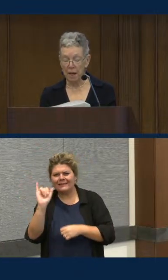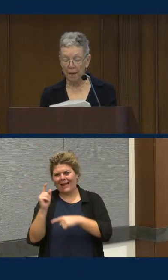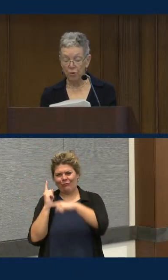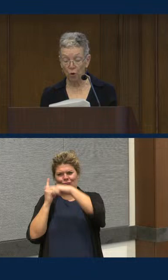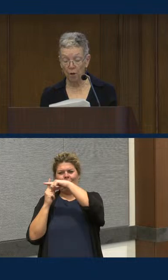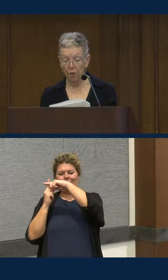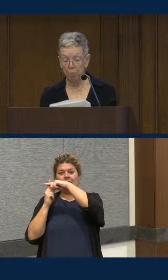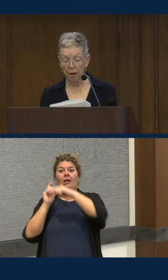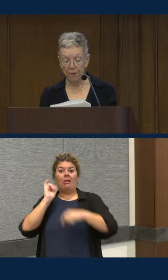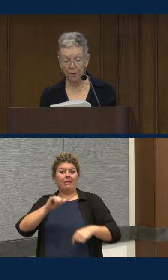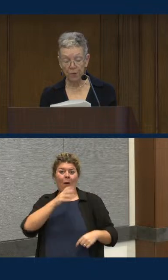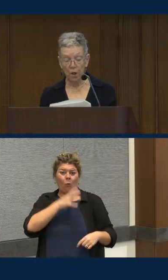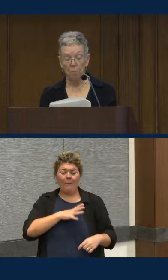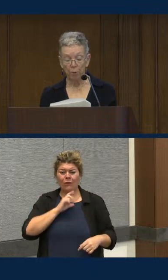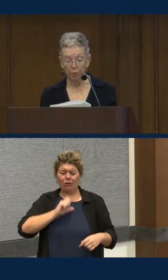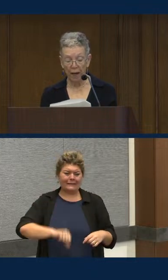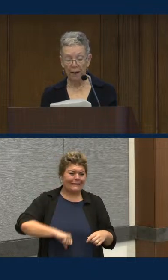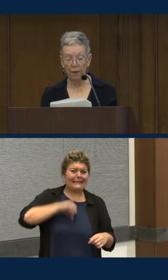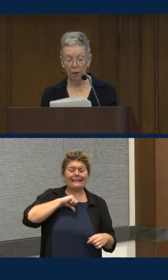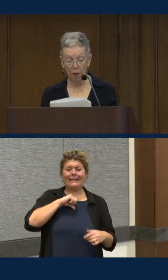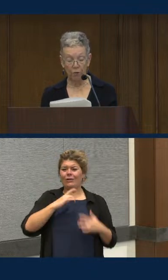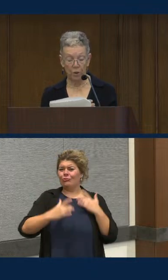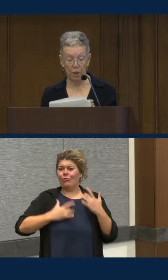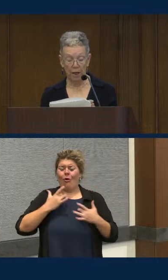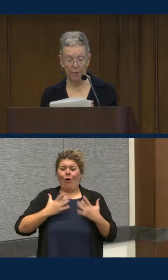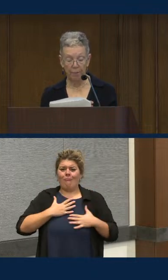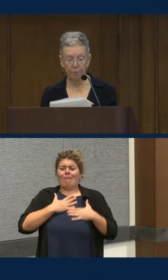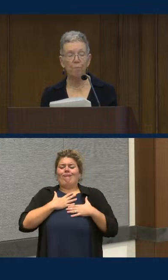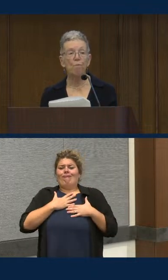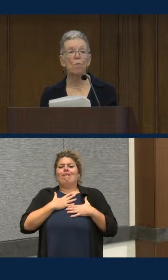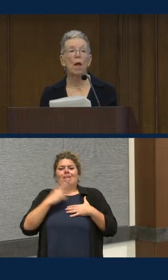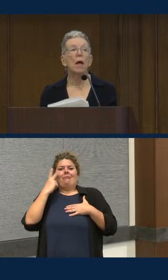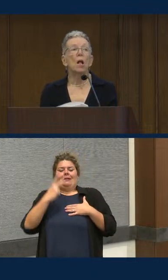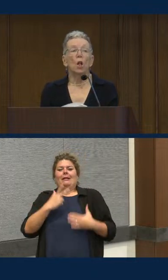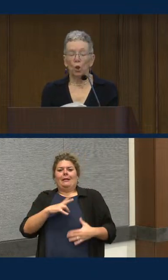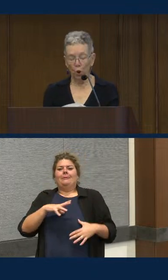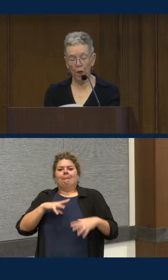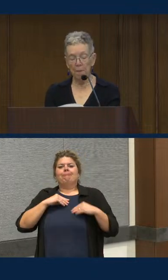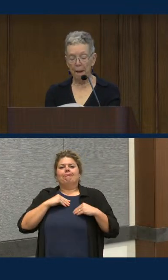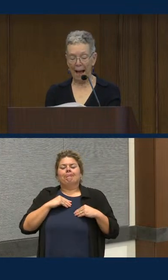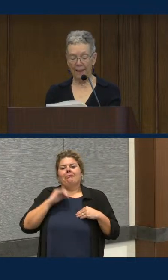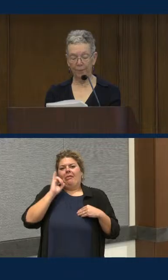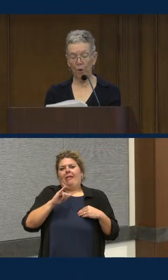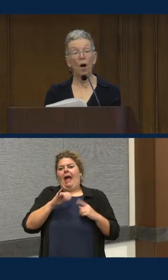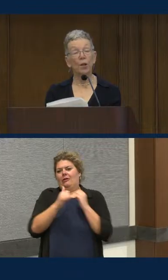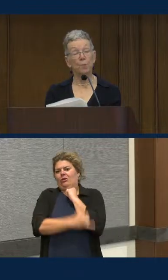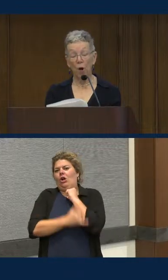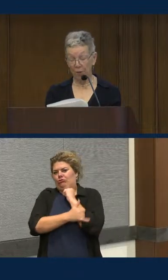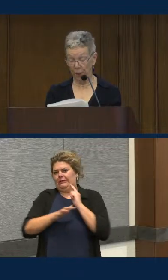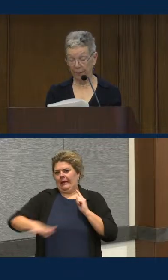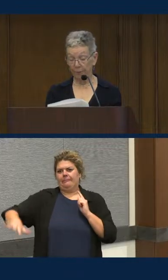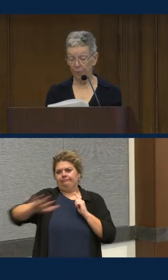Countryside. Looking back on his project,